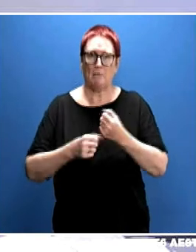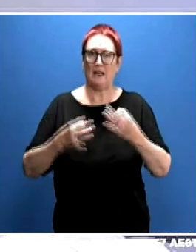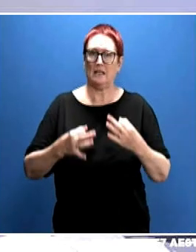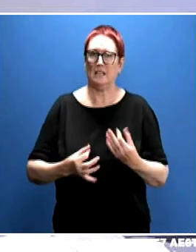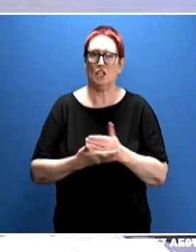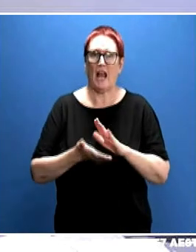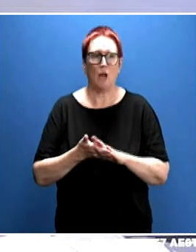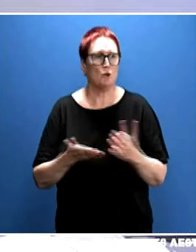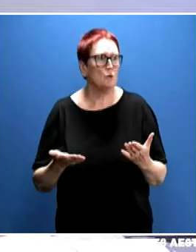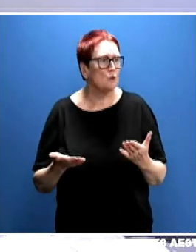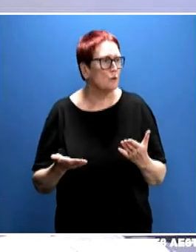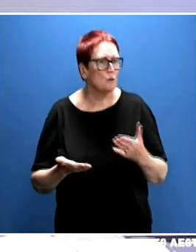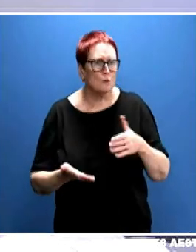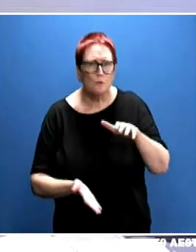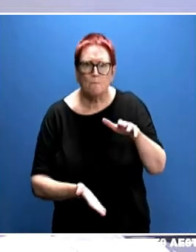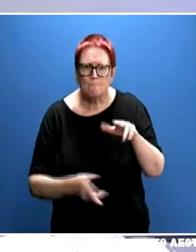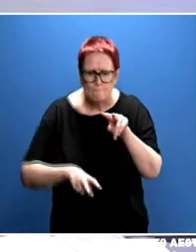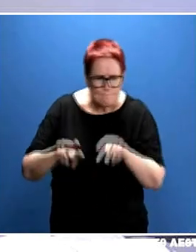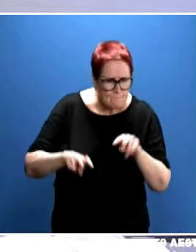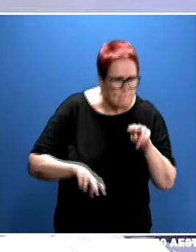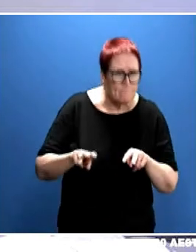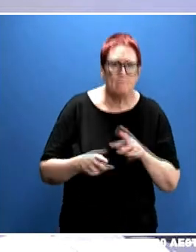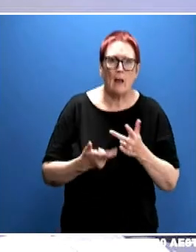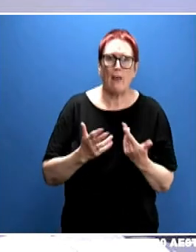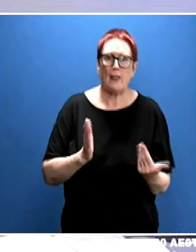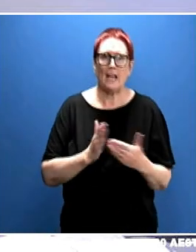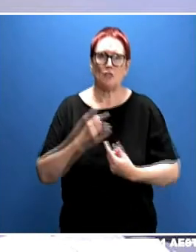acquire information and assess it in the light of the Terms of Reference.